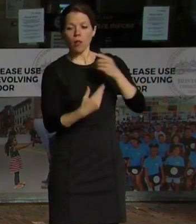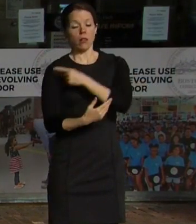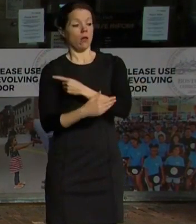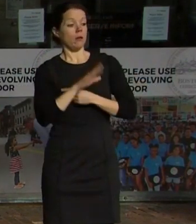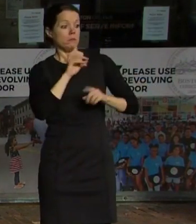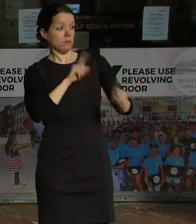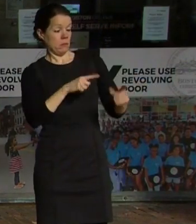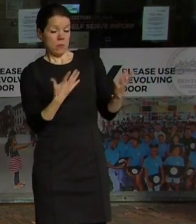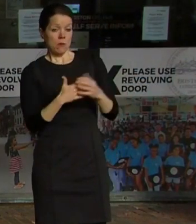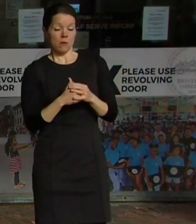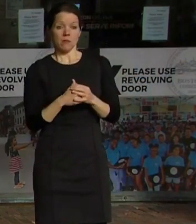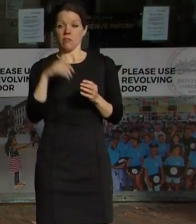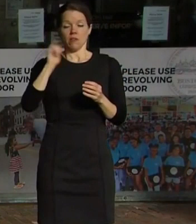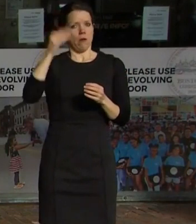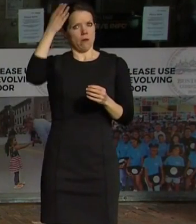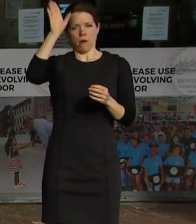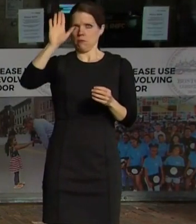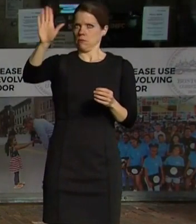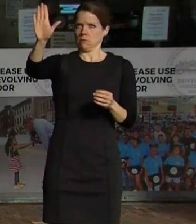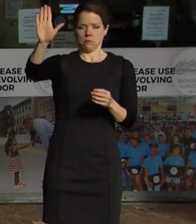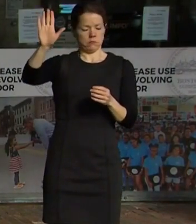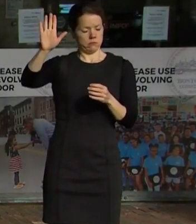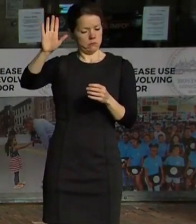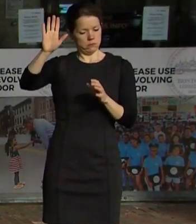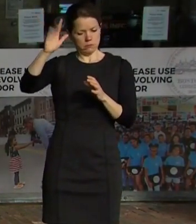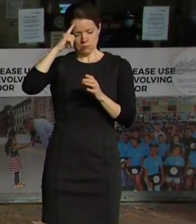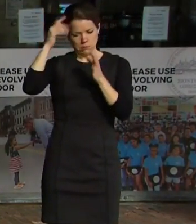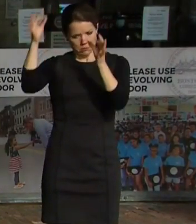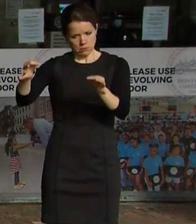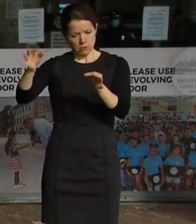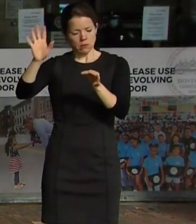SERVE THEIR DUTY. SO THAT QUESTION, THAT IS IN